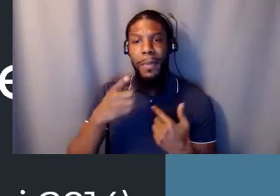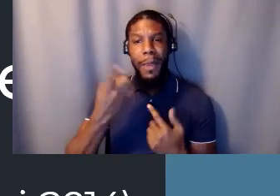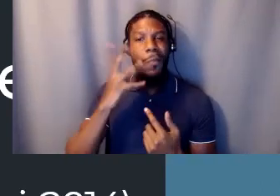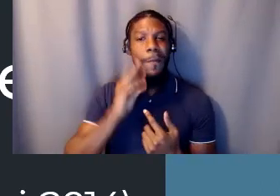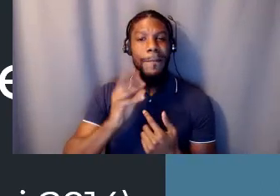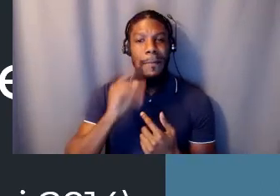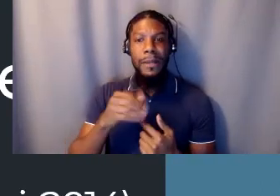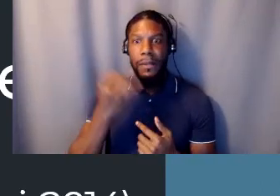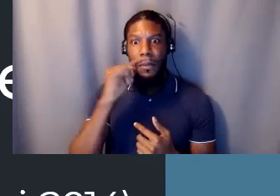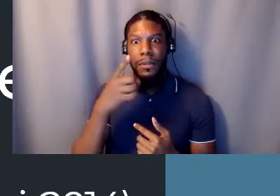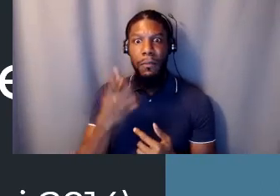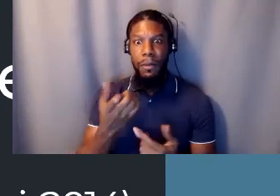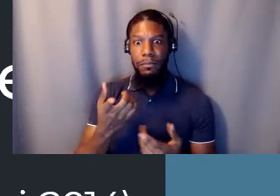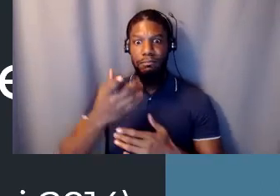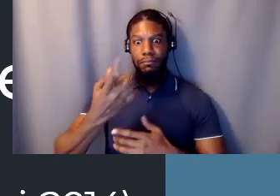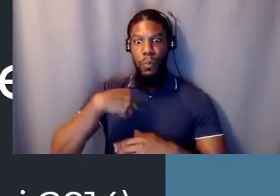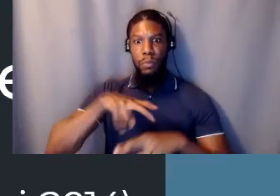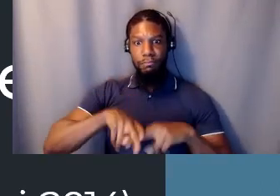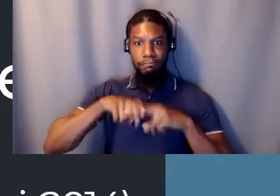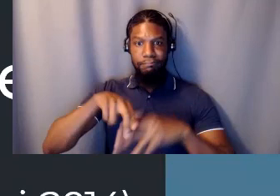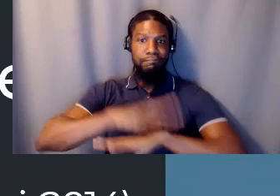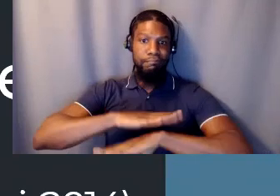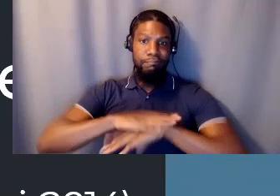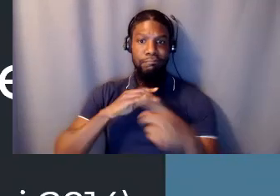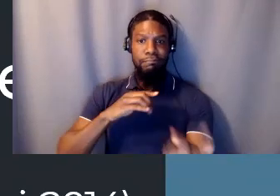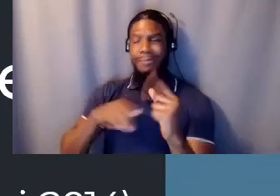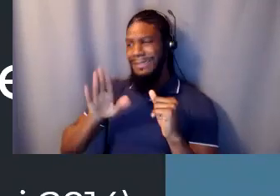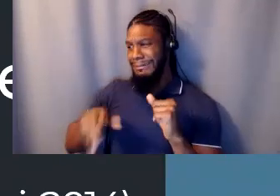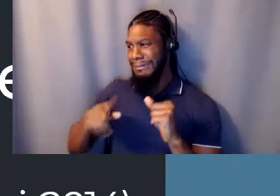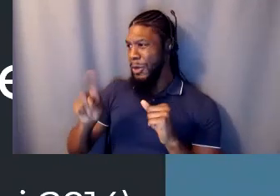"I just had a quick question about APA. Can someone just answer a 5-minute question?"